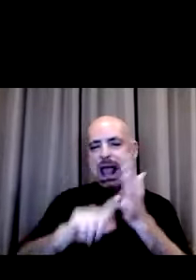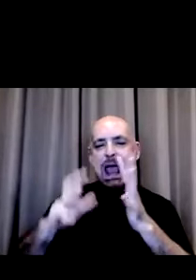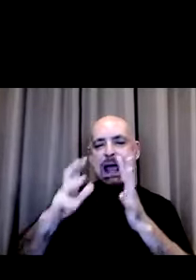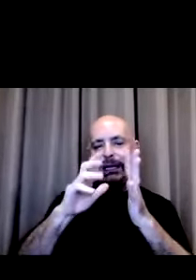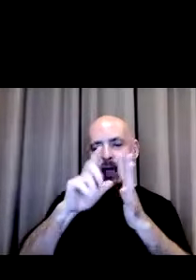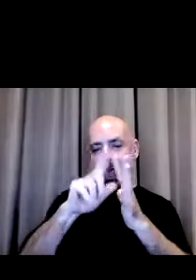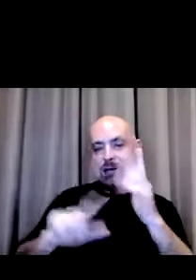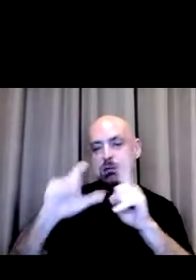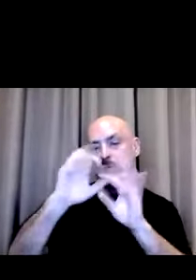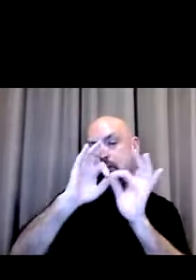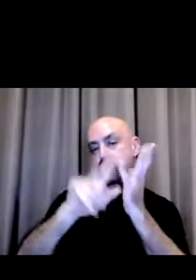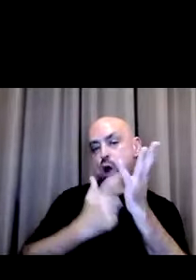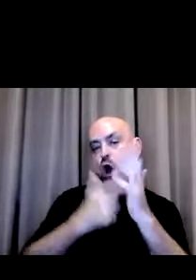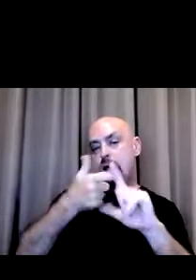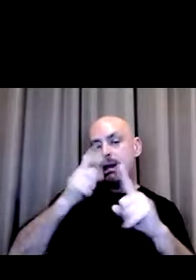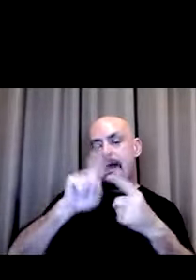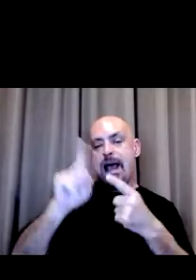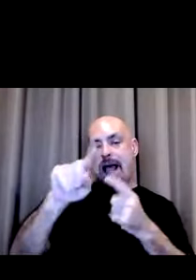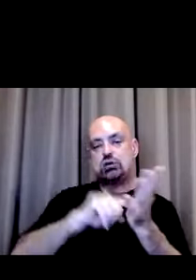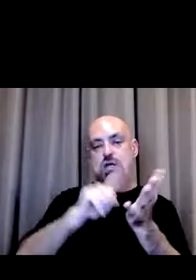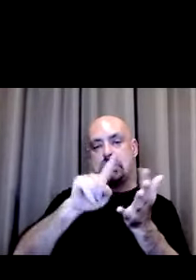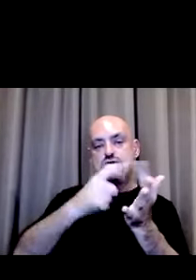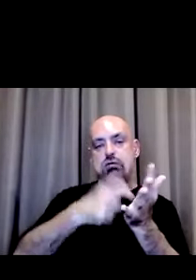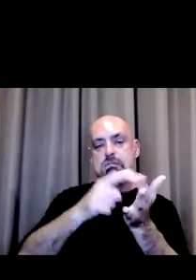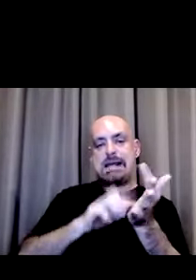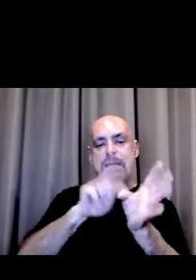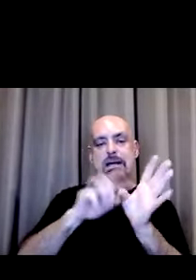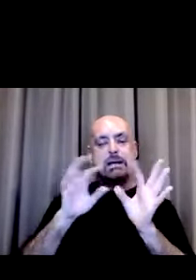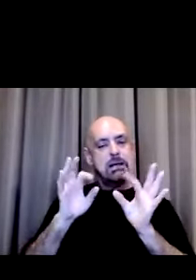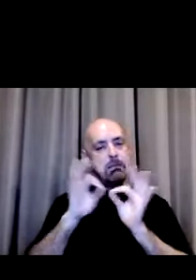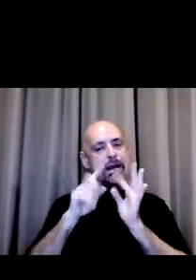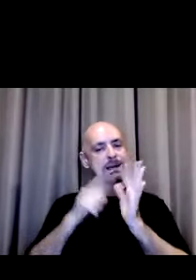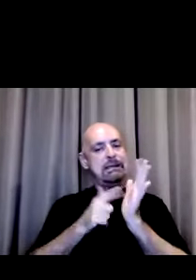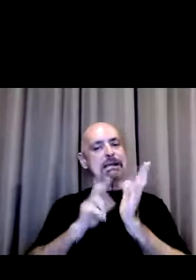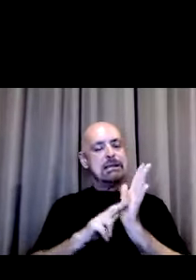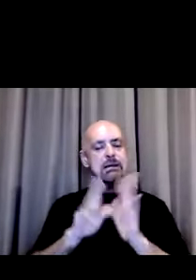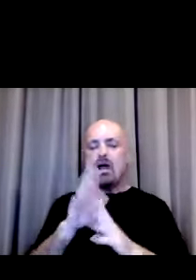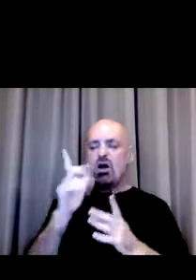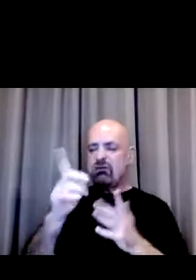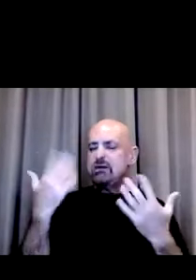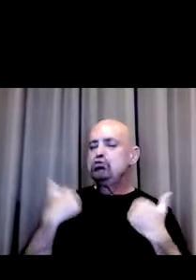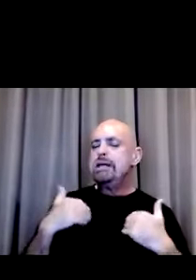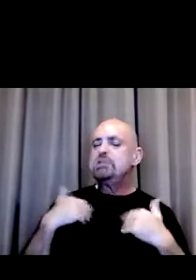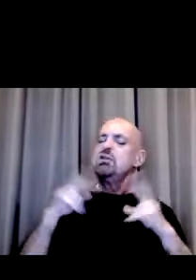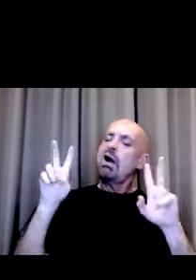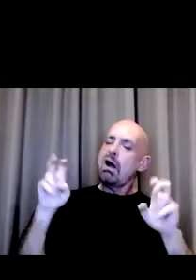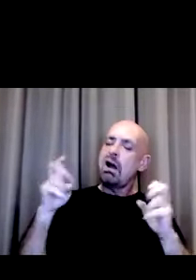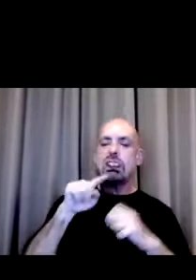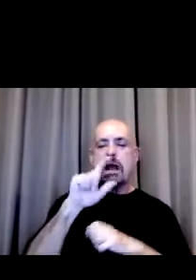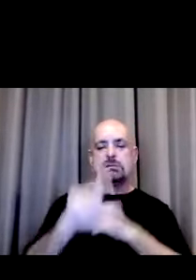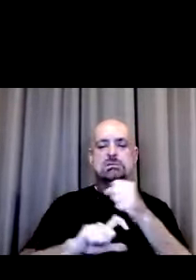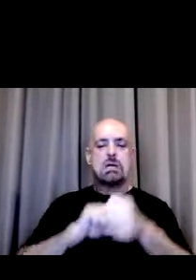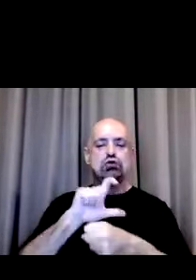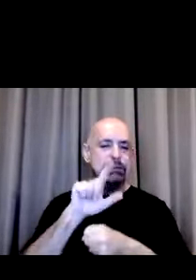was hanging on his every word. Hats how lucky we are to have Amartya Sen with us here right